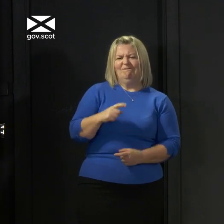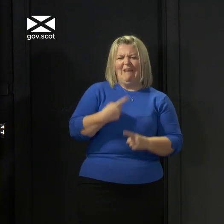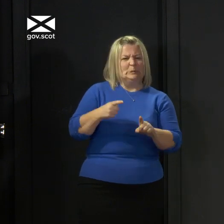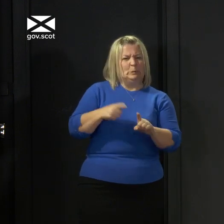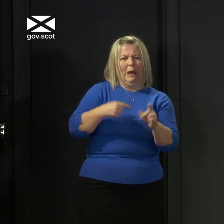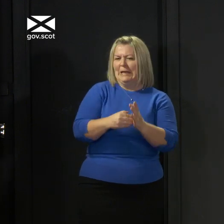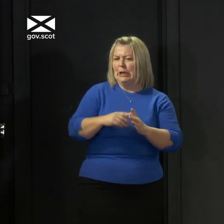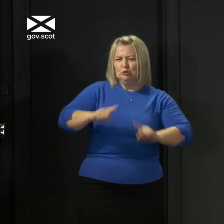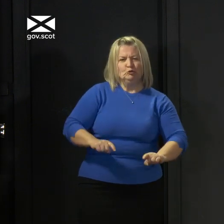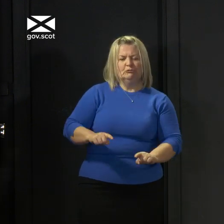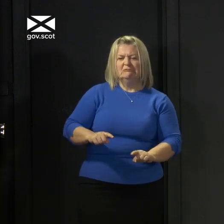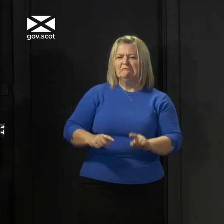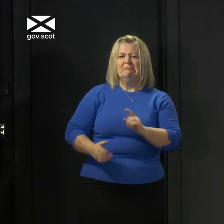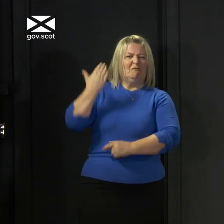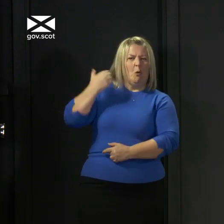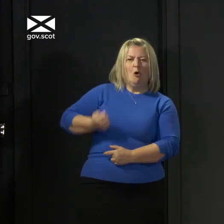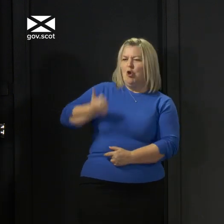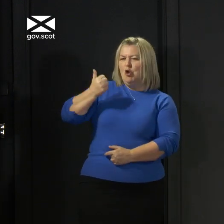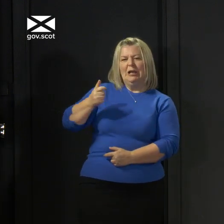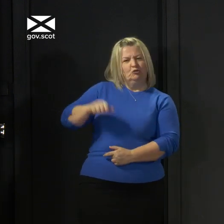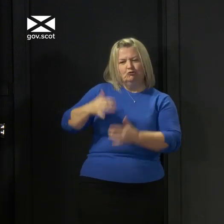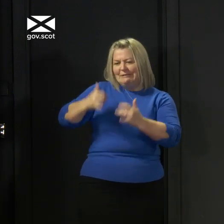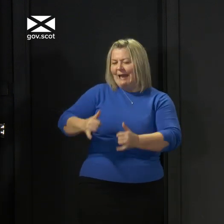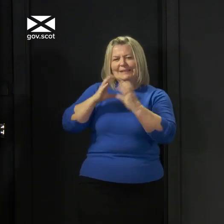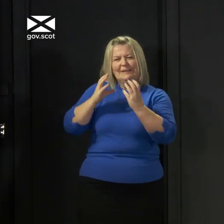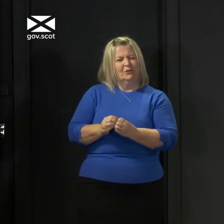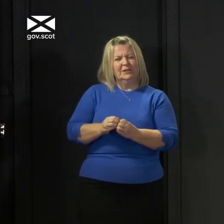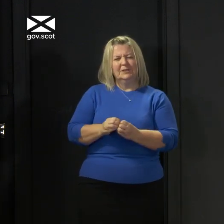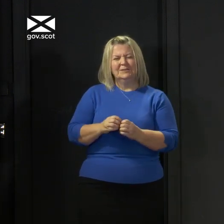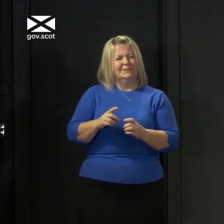didn't work we are not always competing like with Lake we are not through this